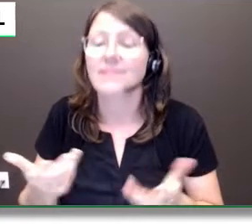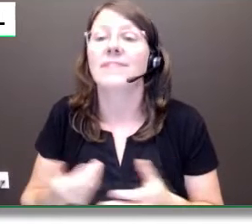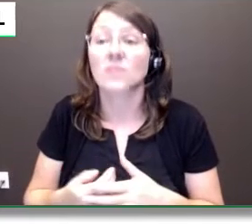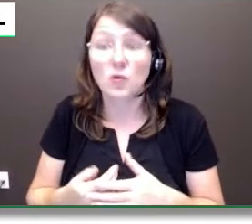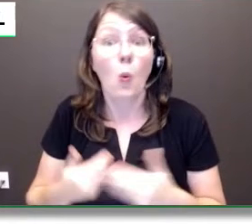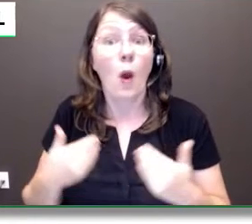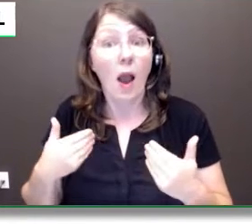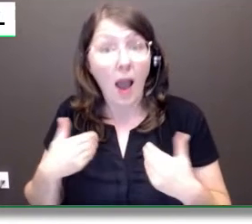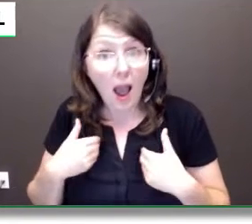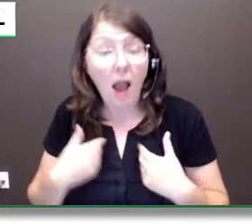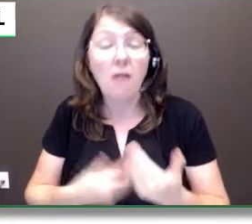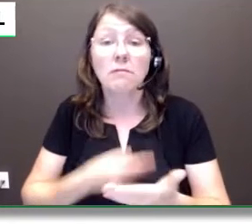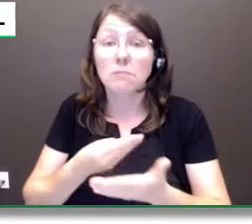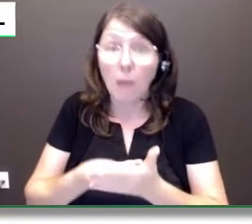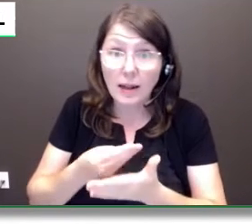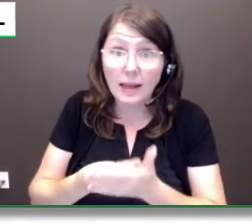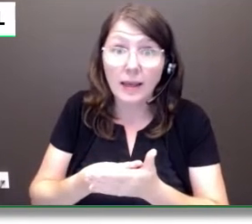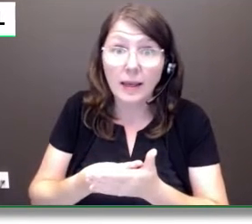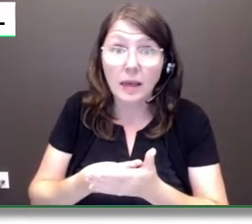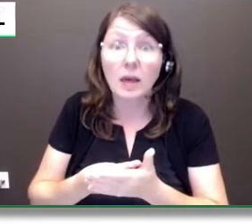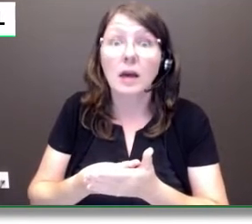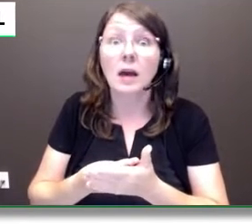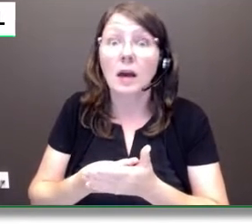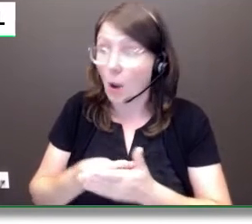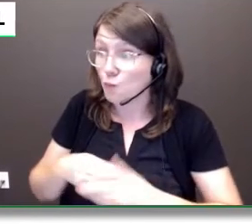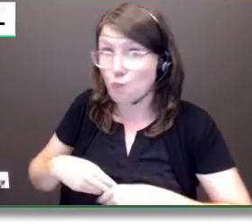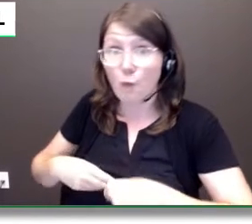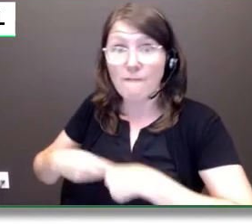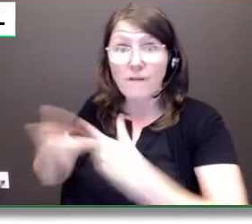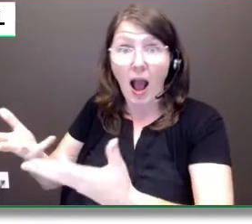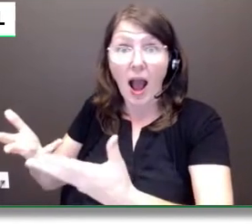transportation to those individuals to get out to those areas and then when you